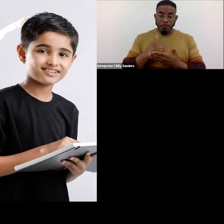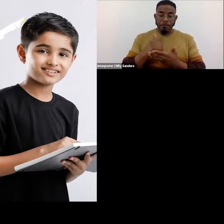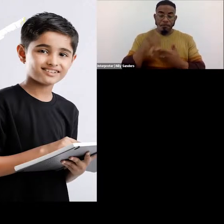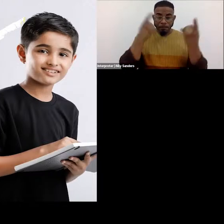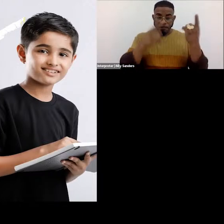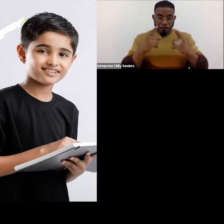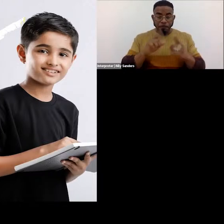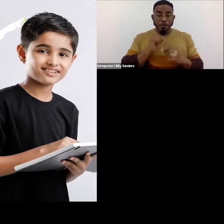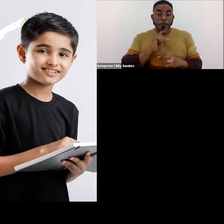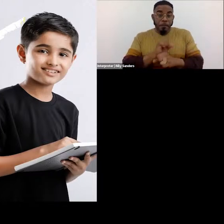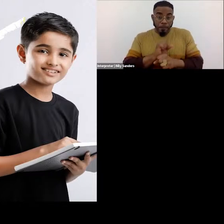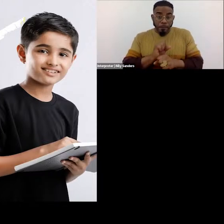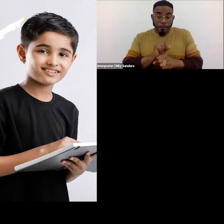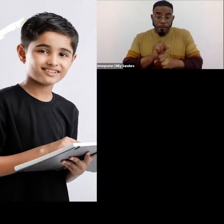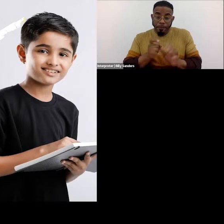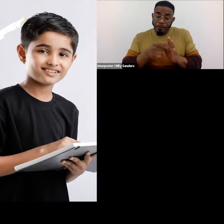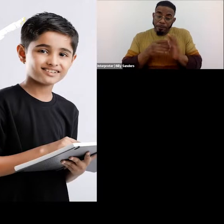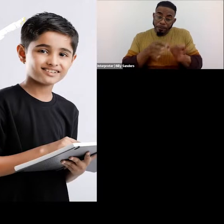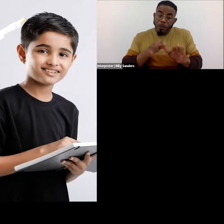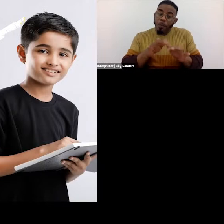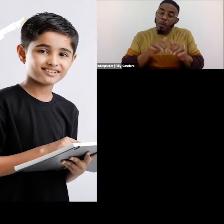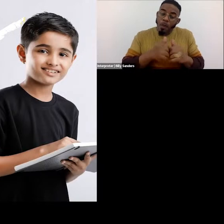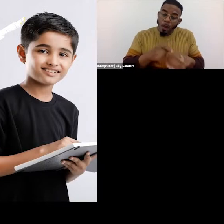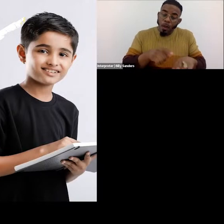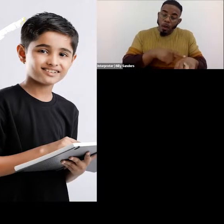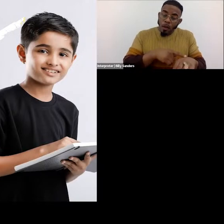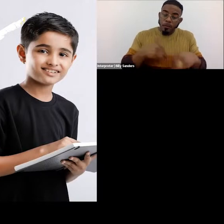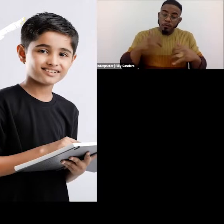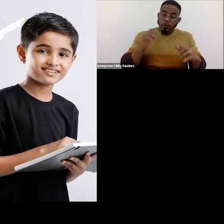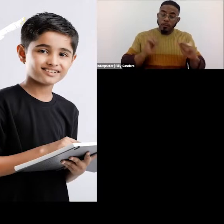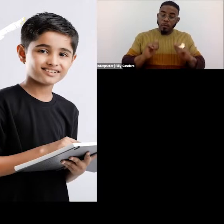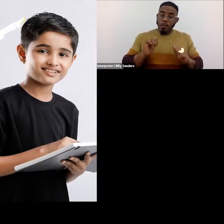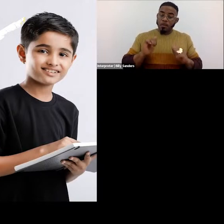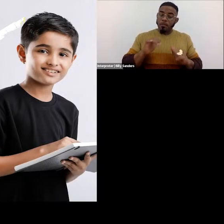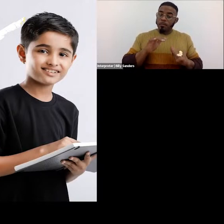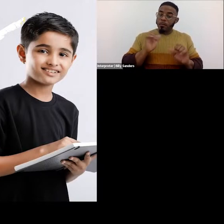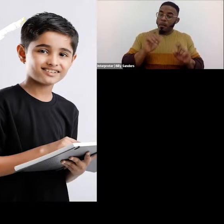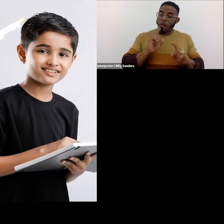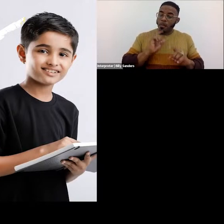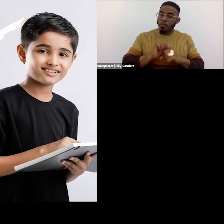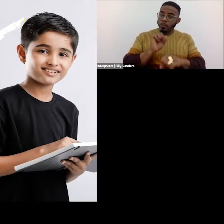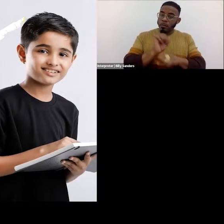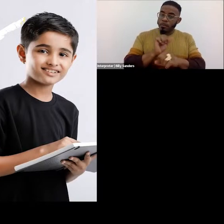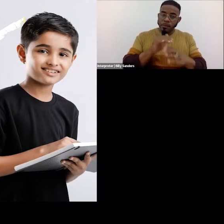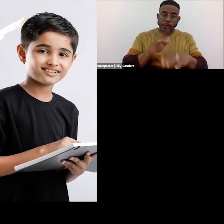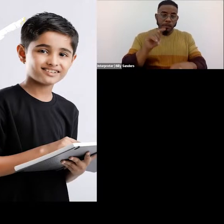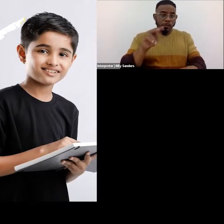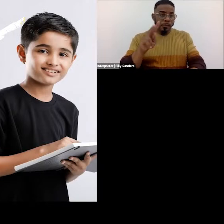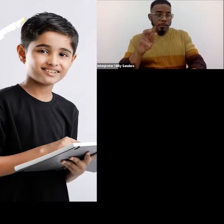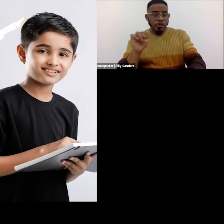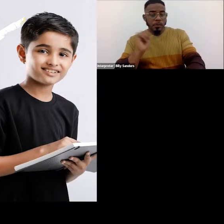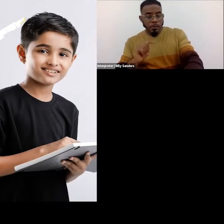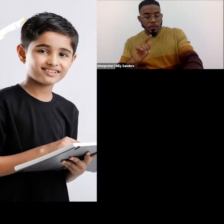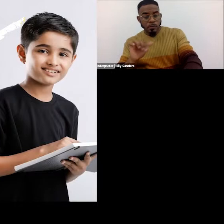that actually dictates how long a young performer is able to be employed on a TV theatrical set.